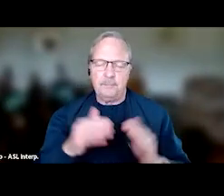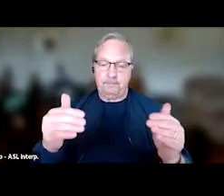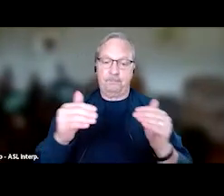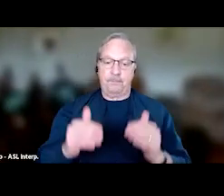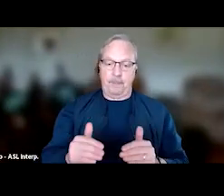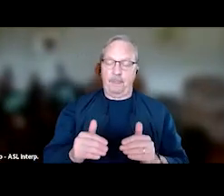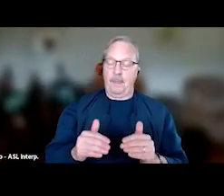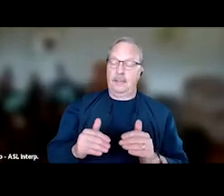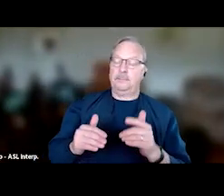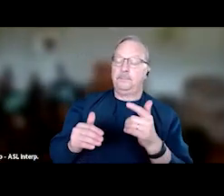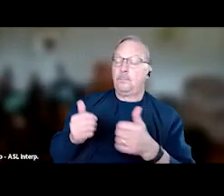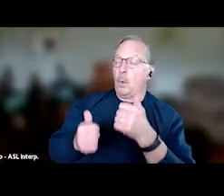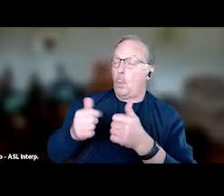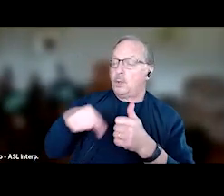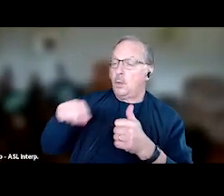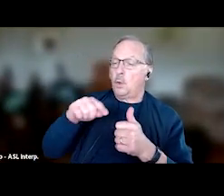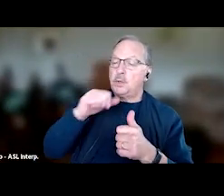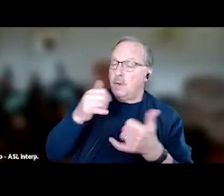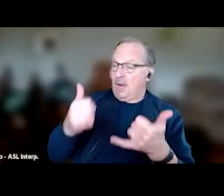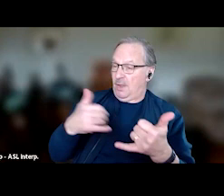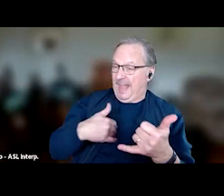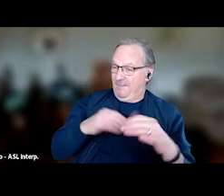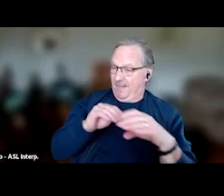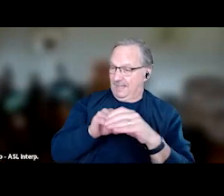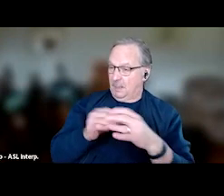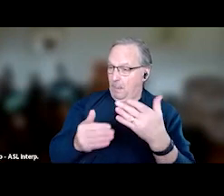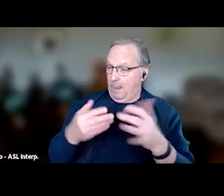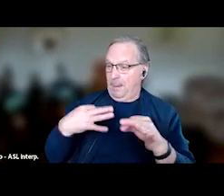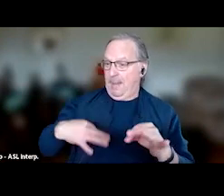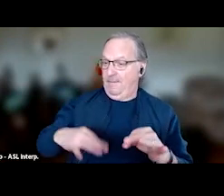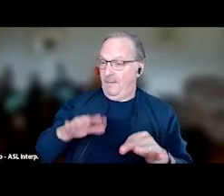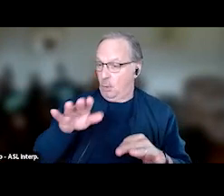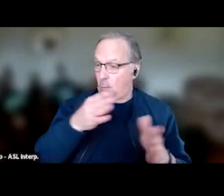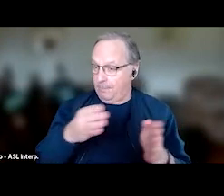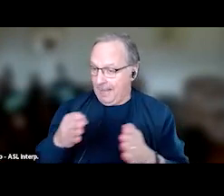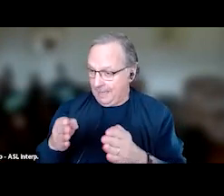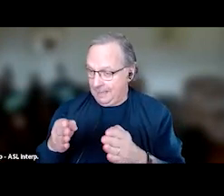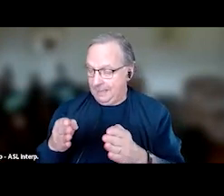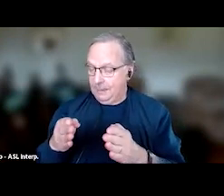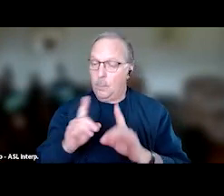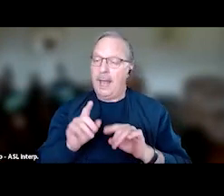So which of those do you not currently have access to but might be beneficial for your planning? We've got answers like the HIC,